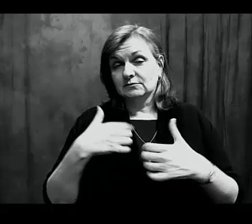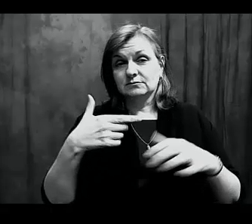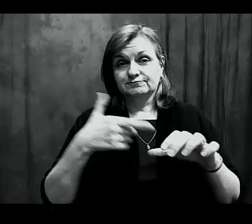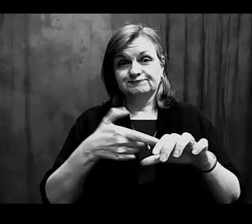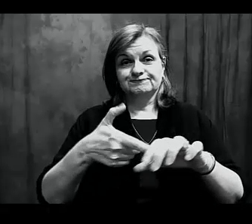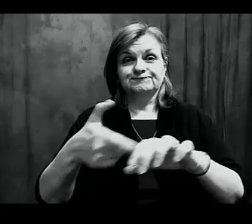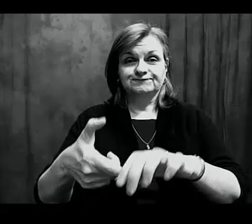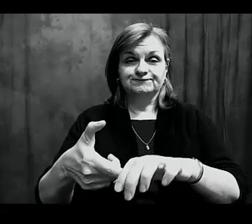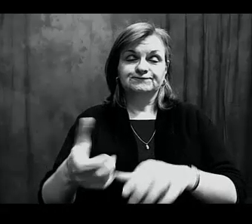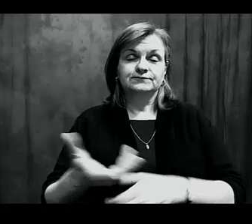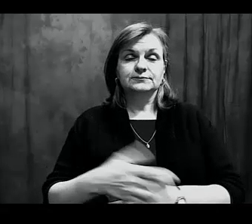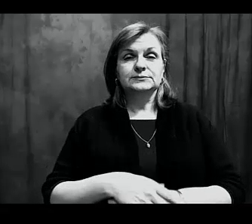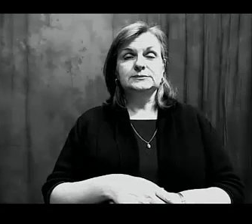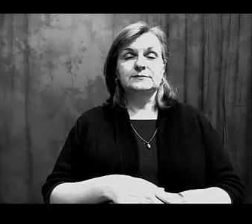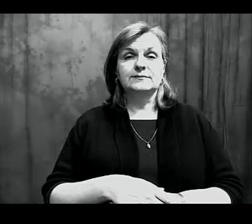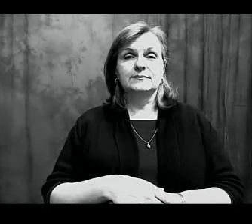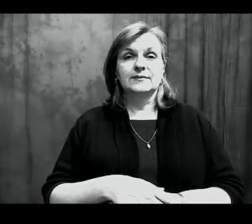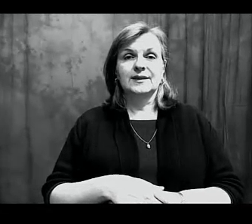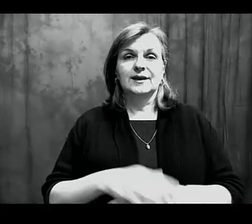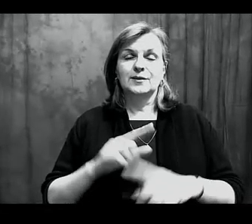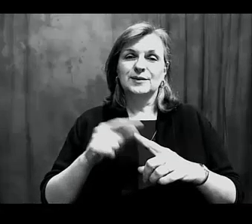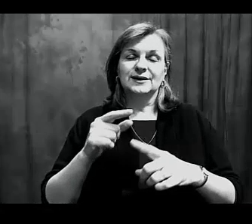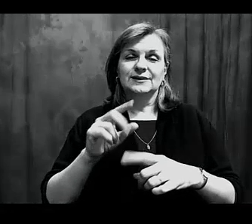we look at